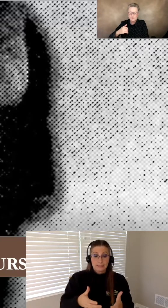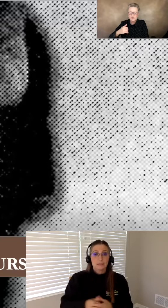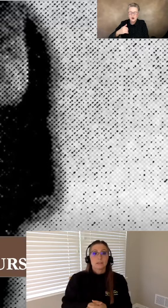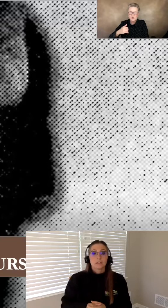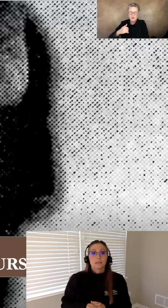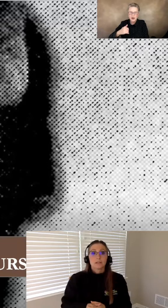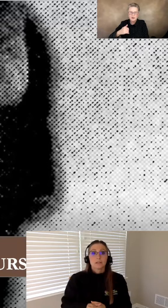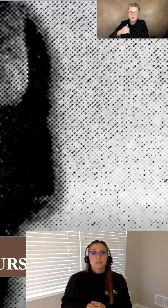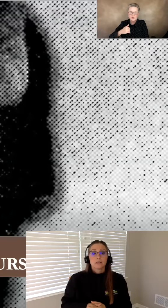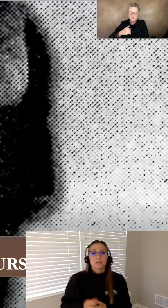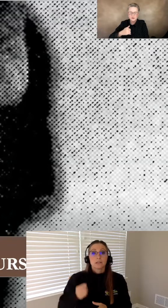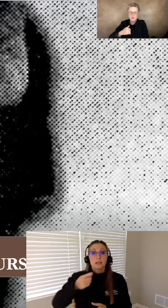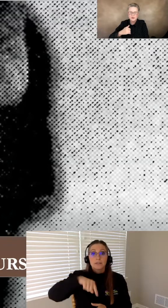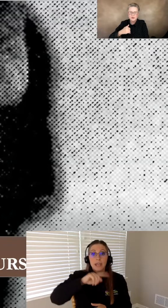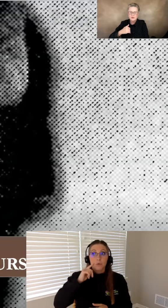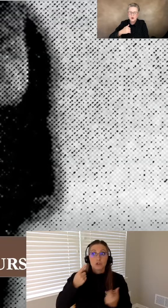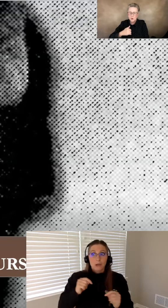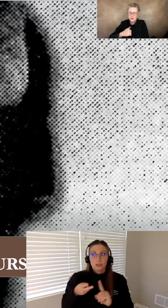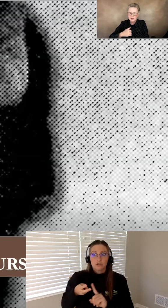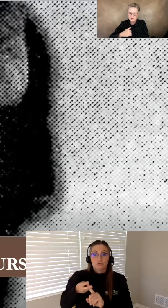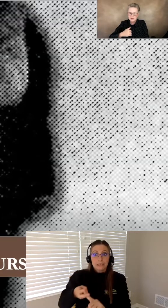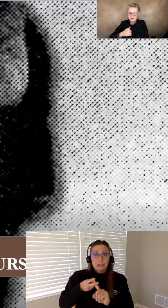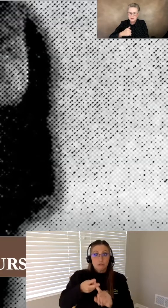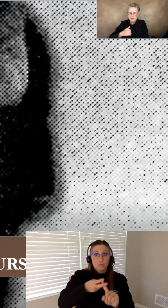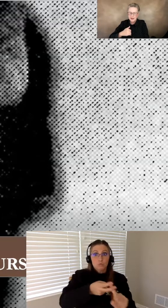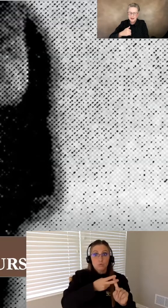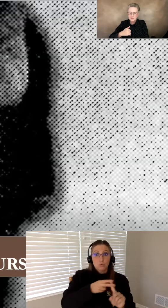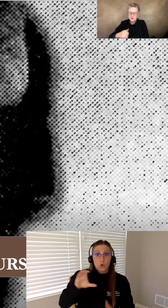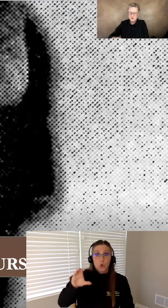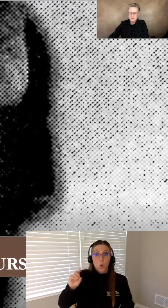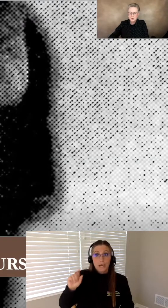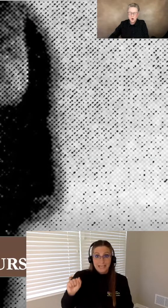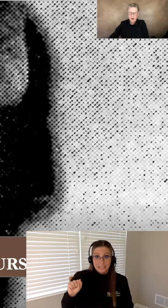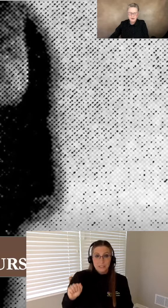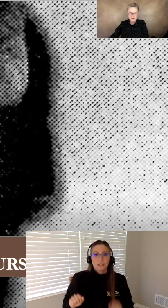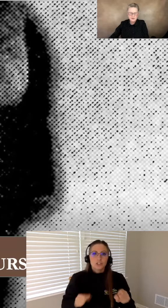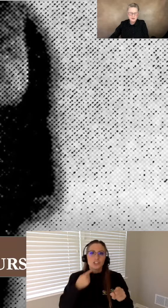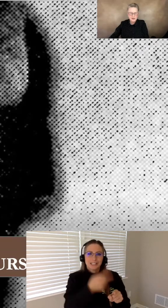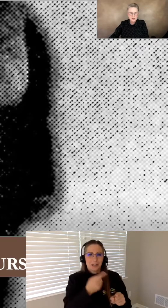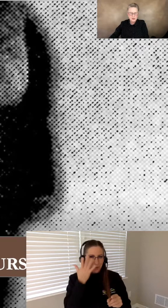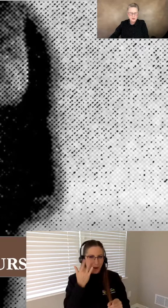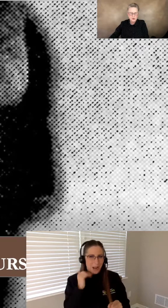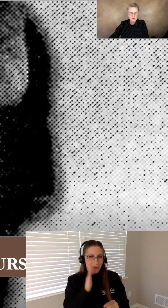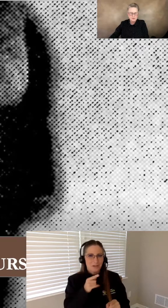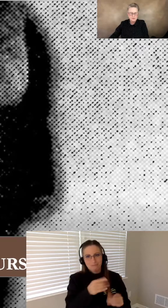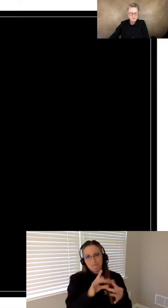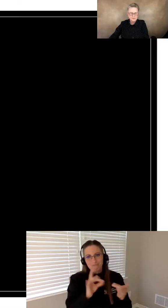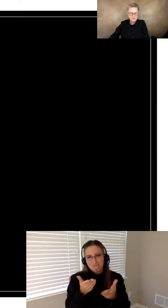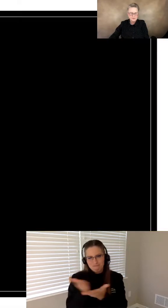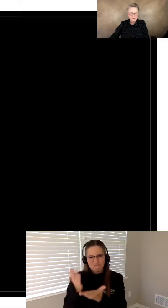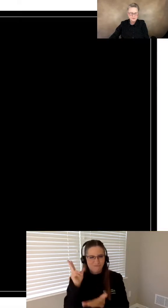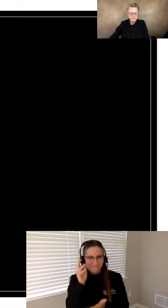started trying to recruit CODAs and she'll tell you why and this is and here she goes